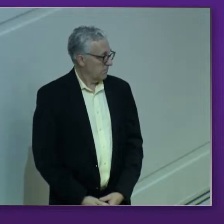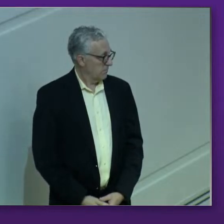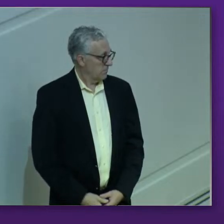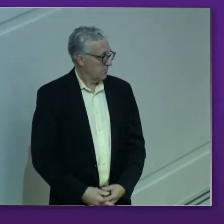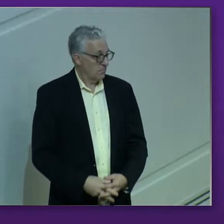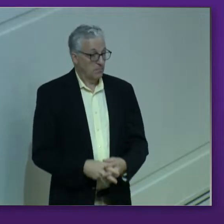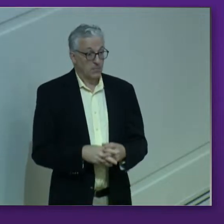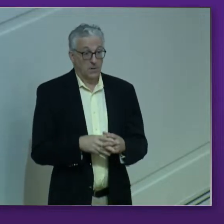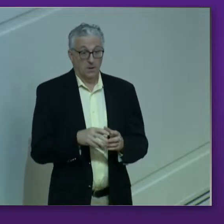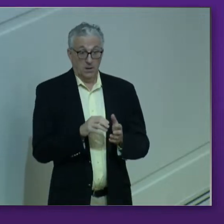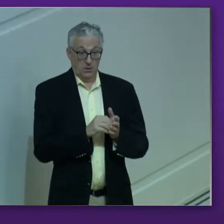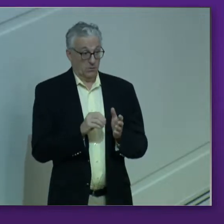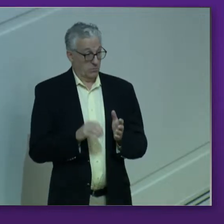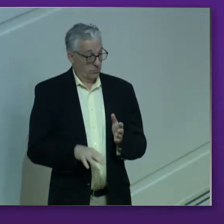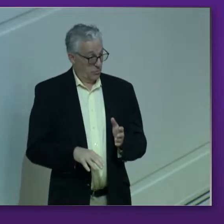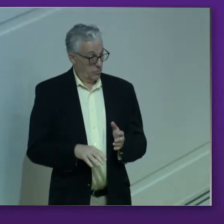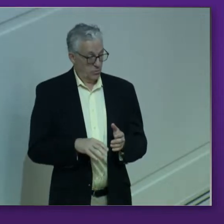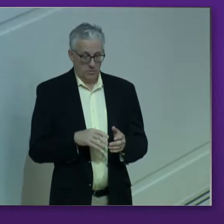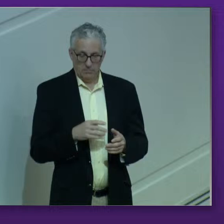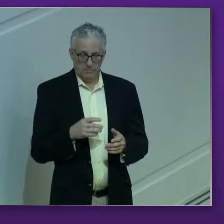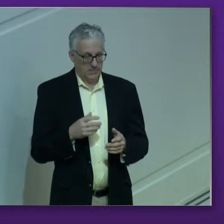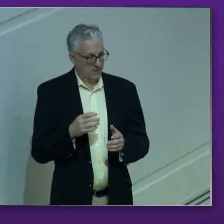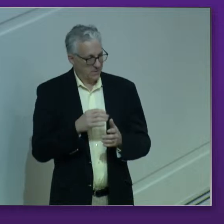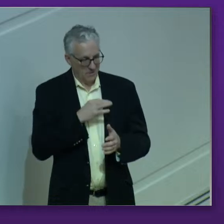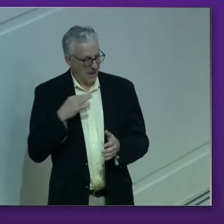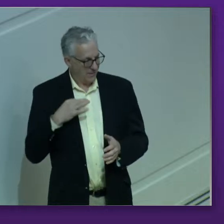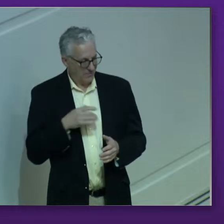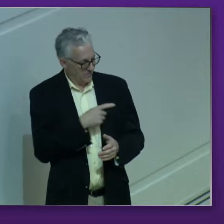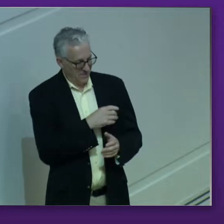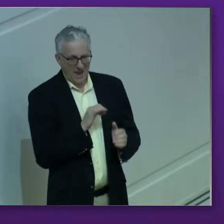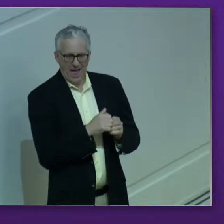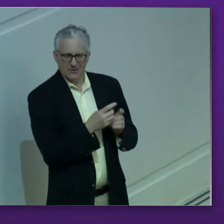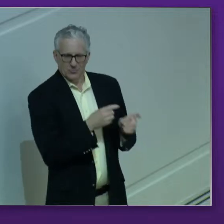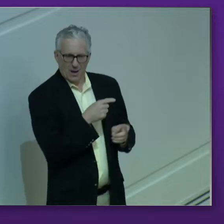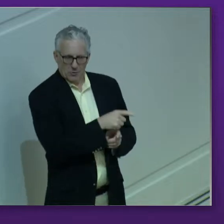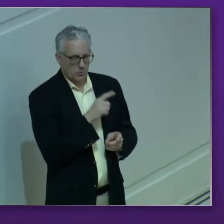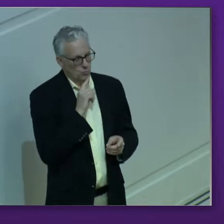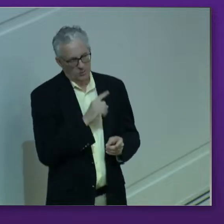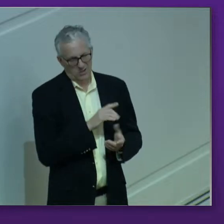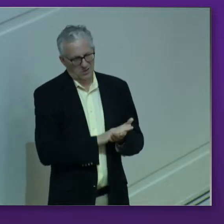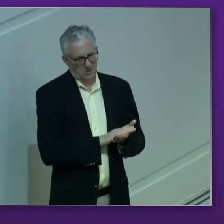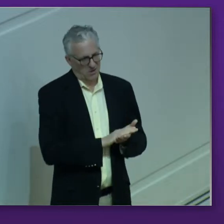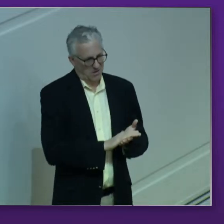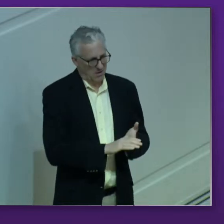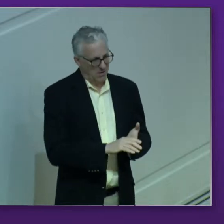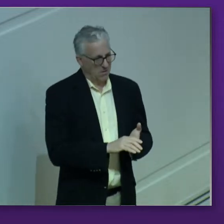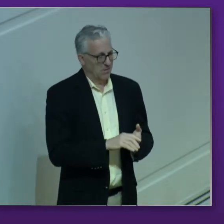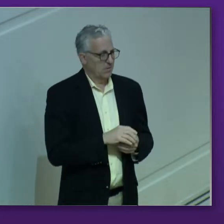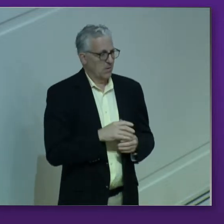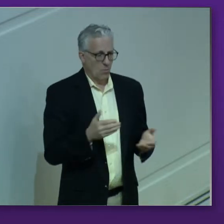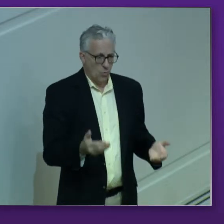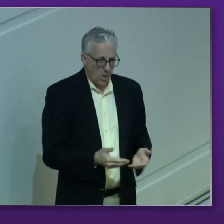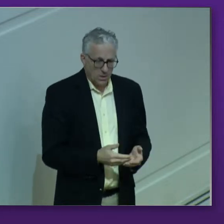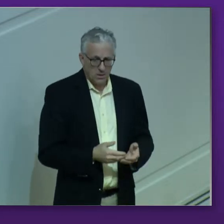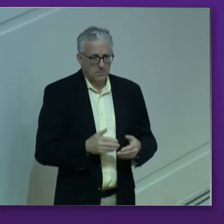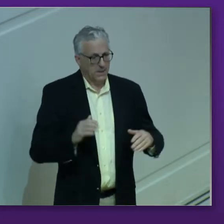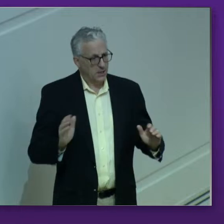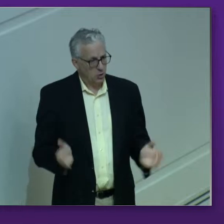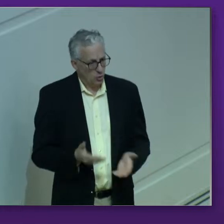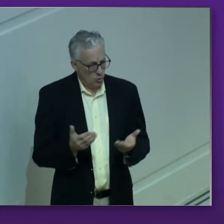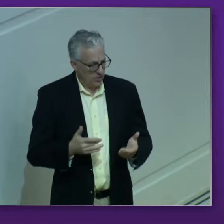STUDENT AND COLLEAGUES